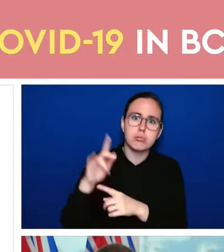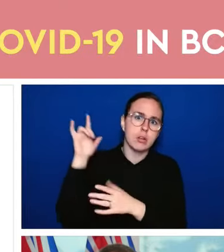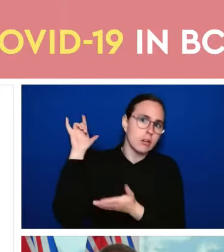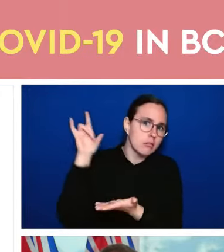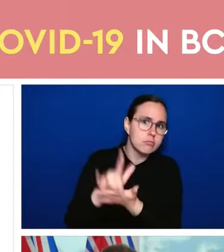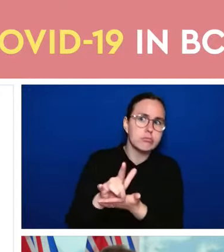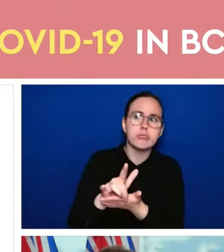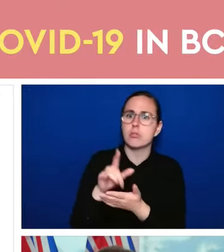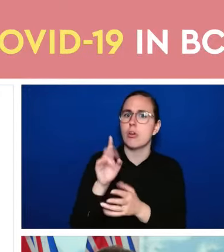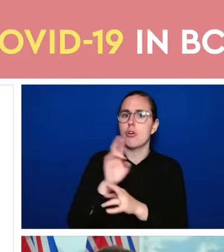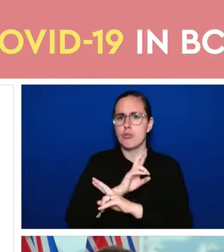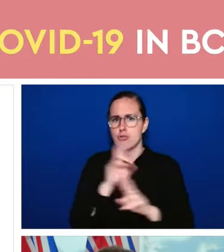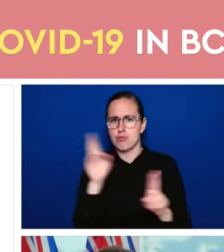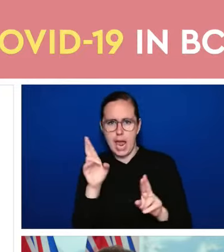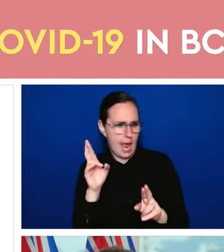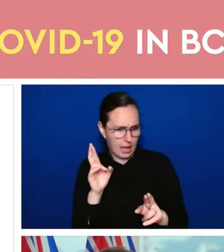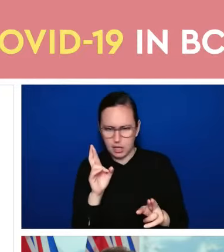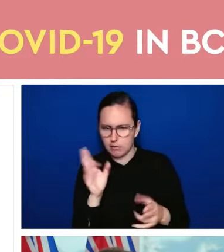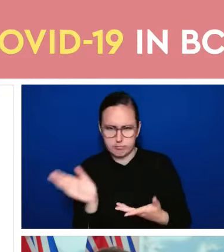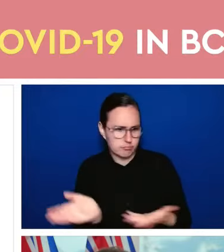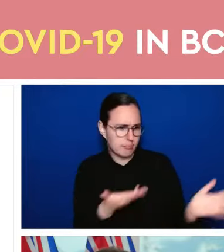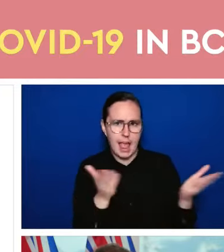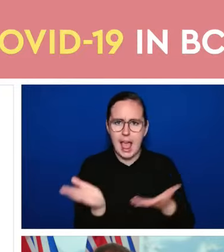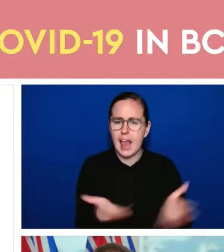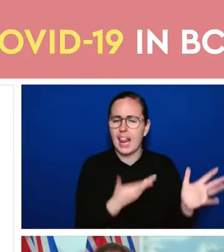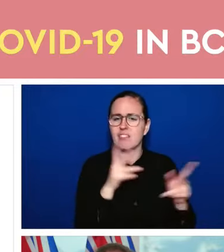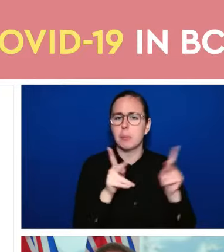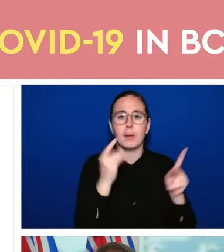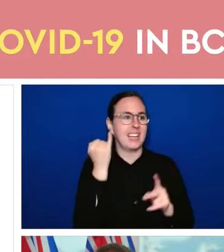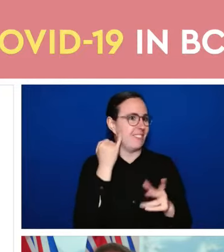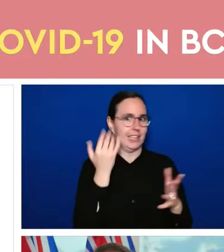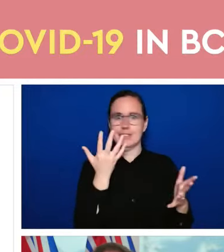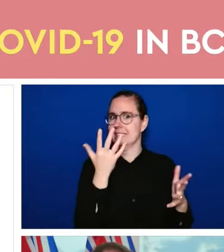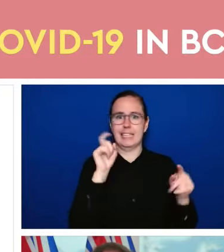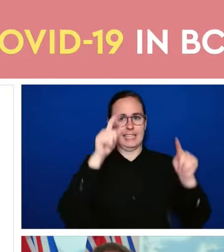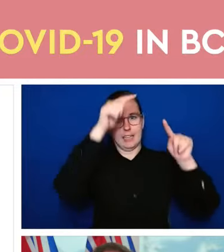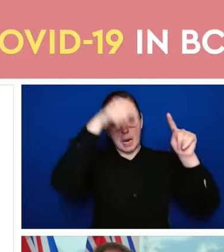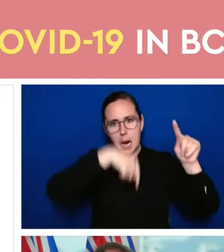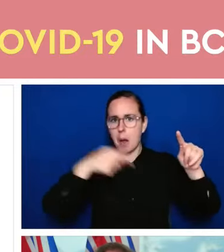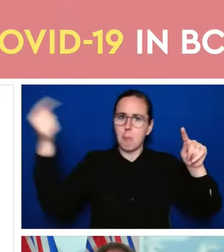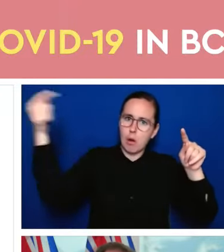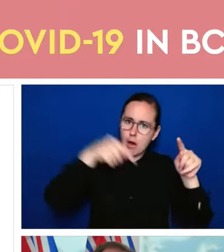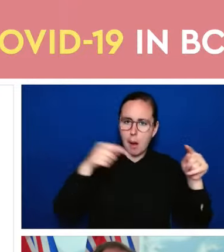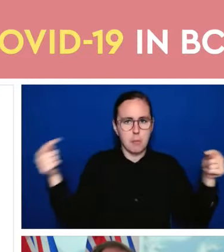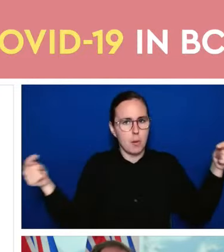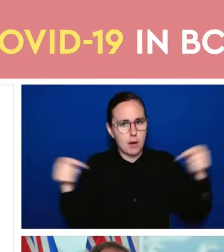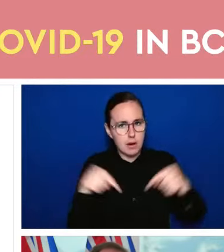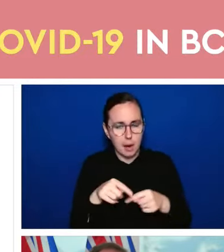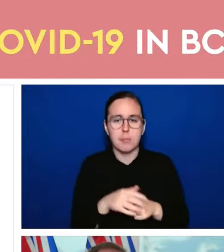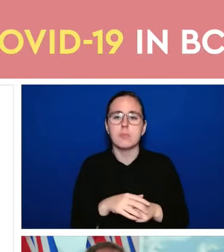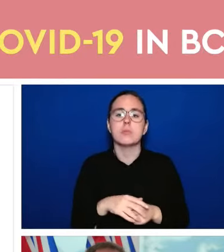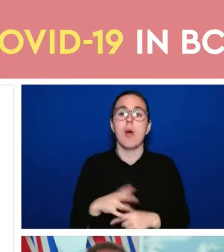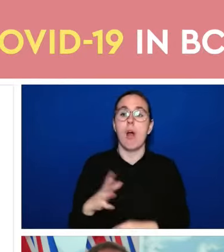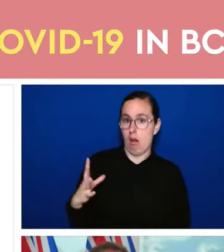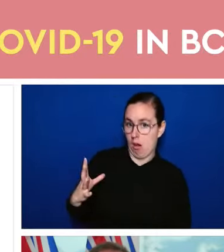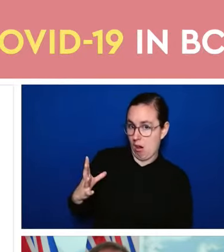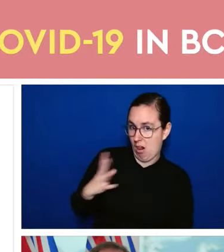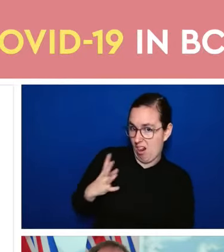case scenario of planning is underway we're in a last resort and we're needed and you've seen